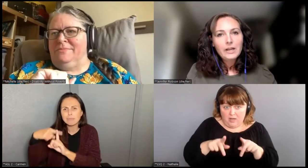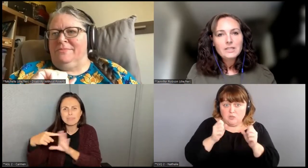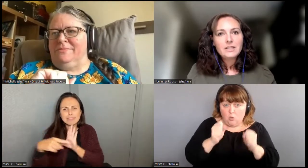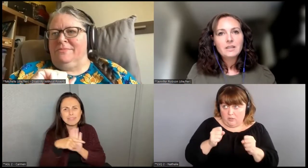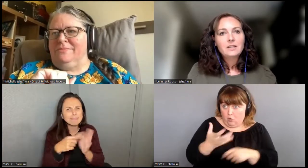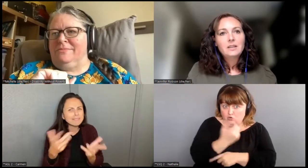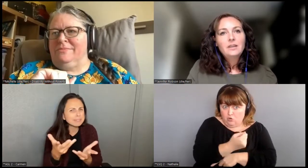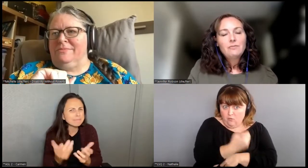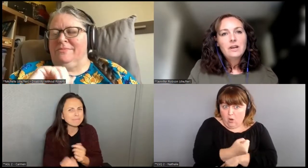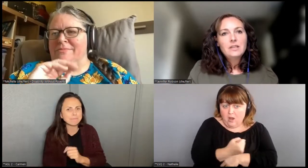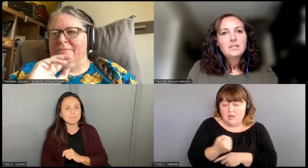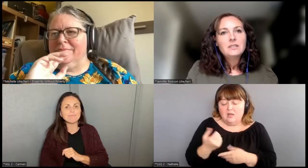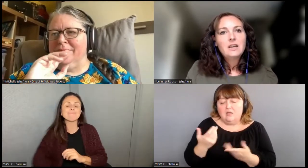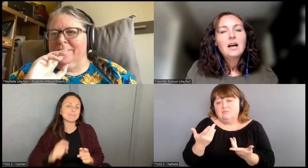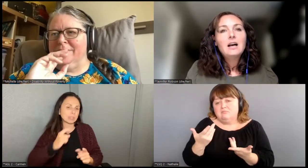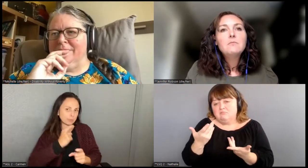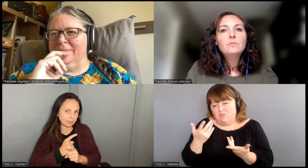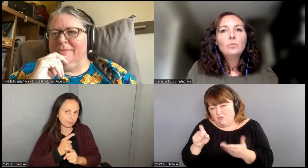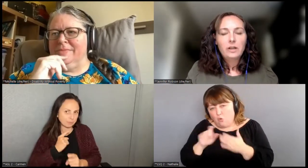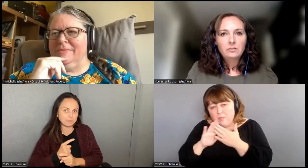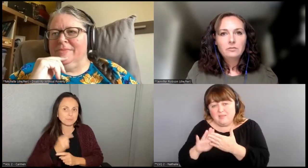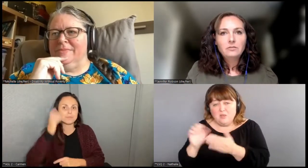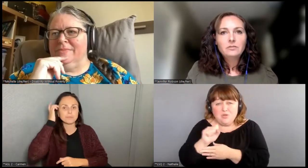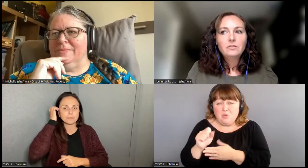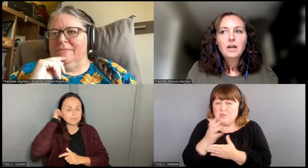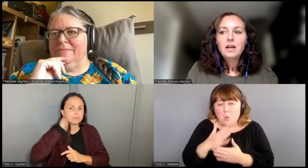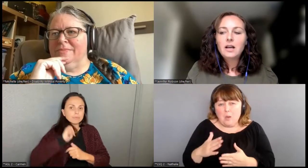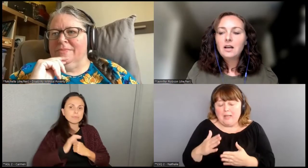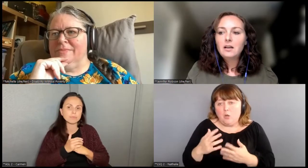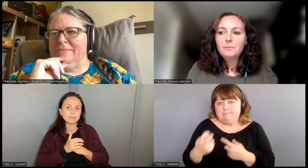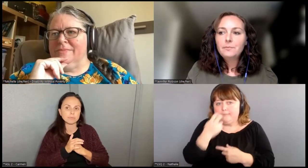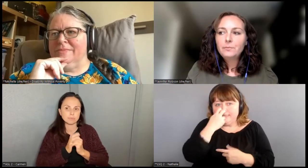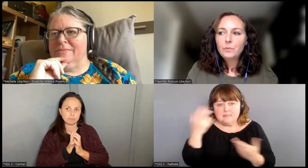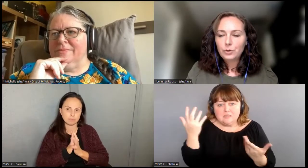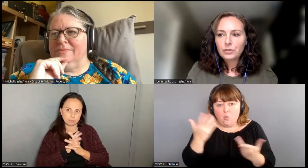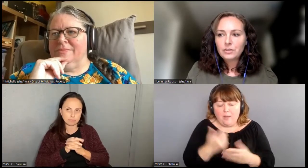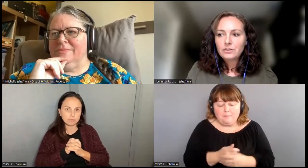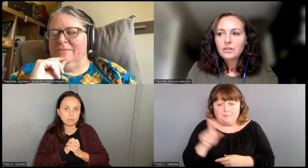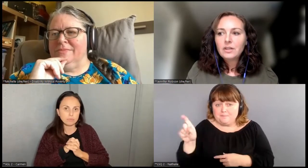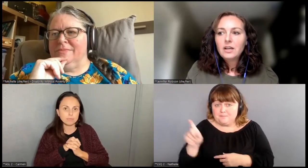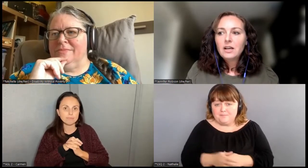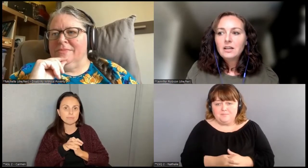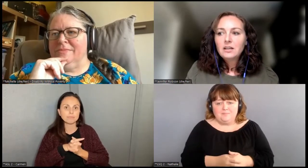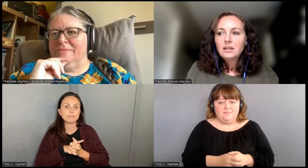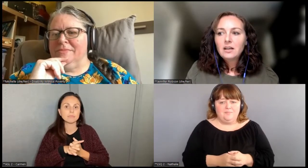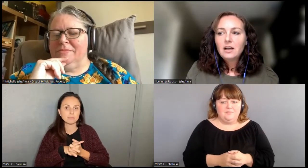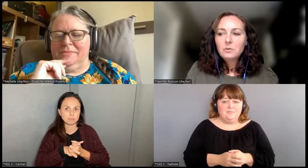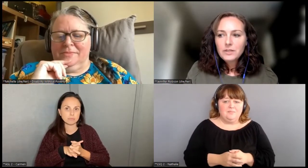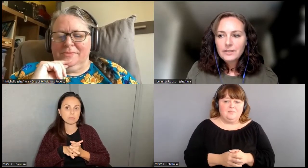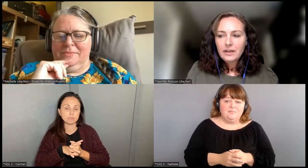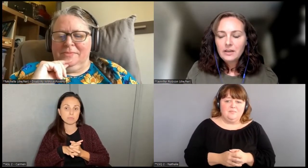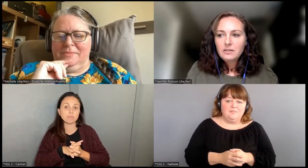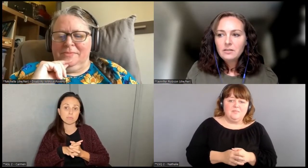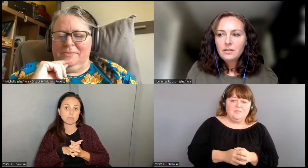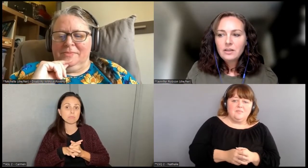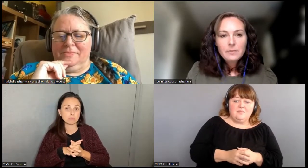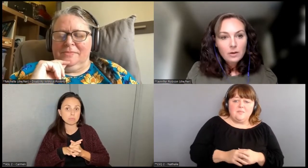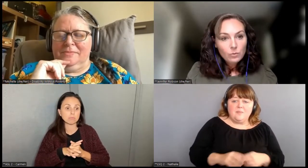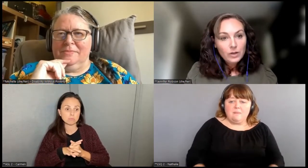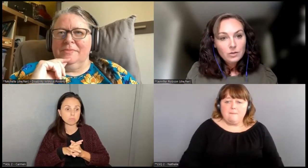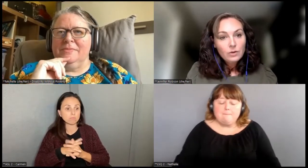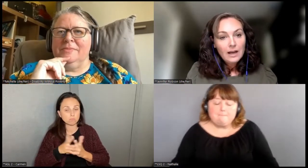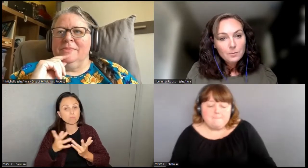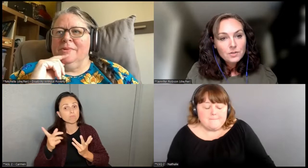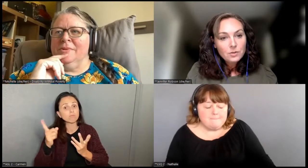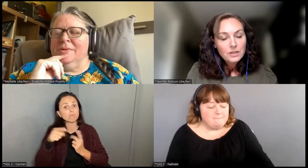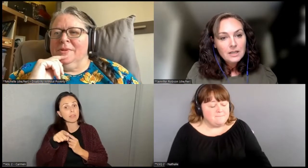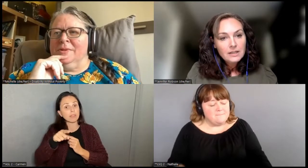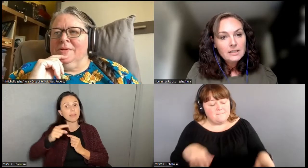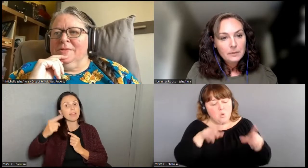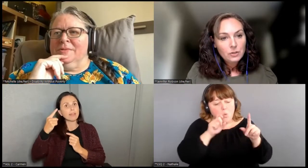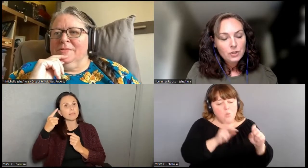RIGHT, RIGHT. WELL, LOOK, I WOULD SAY THINK ABOUT WHAT YOU ABSOLUTELY NEED THIS BILL TO